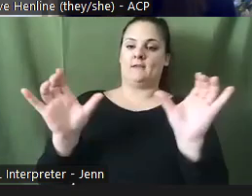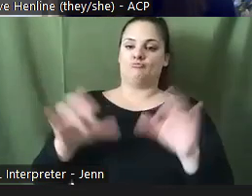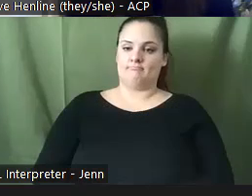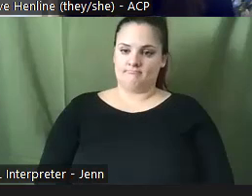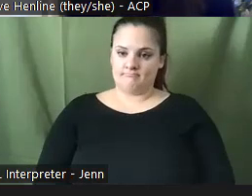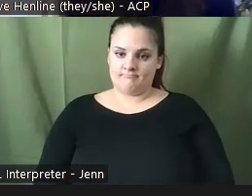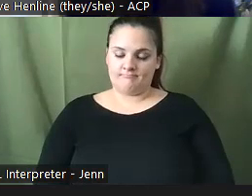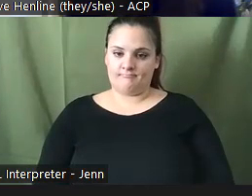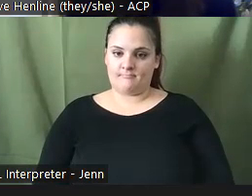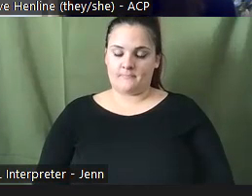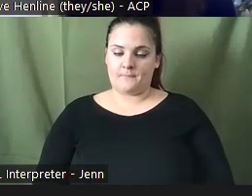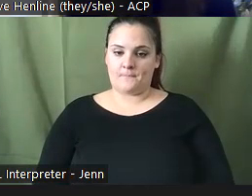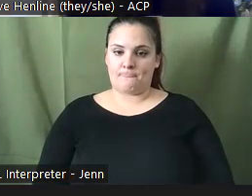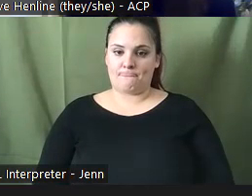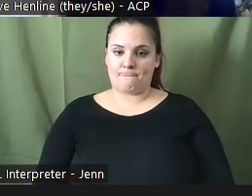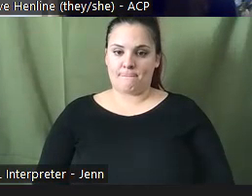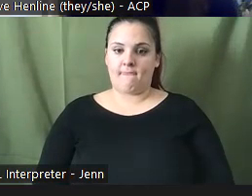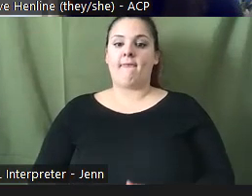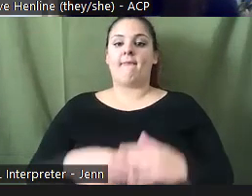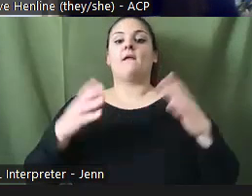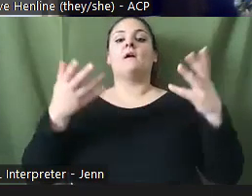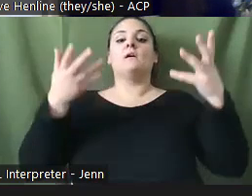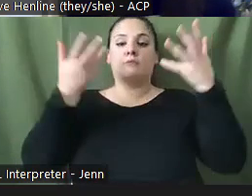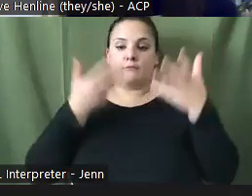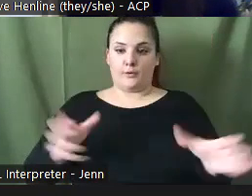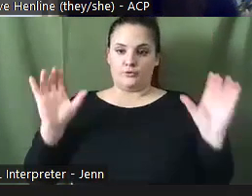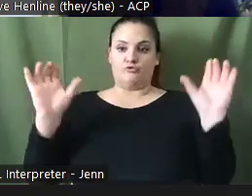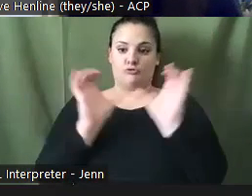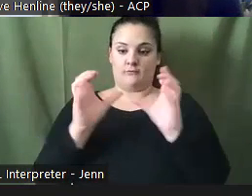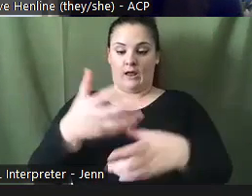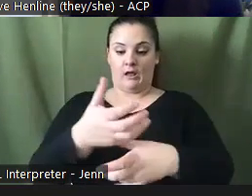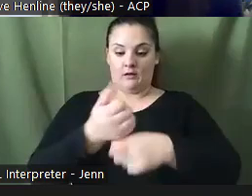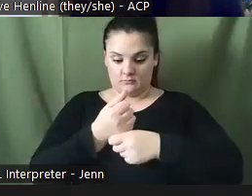Once a participant is certified into the program, they receive a substitute address